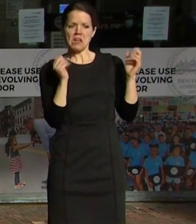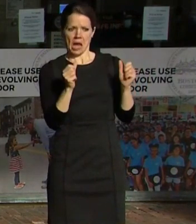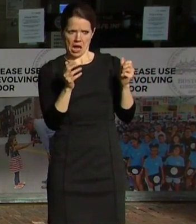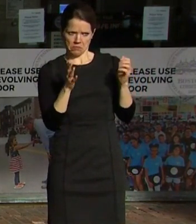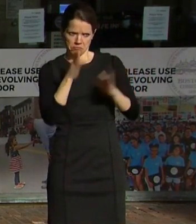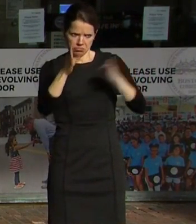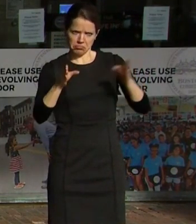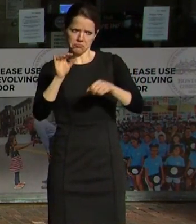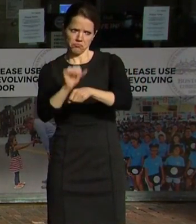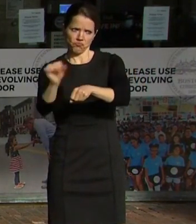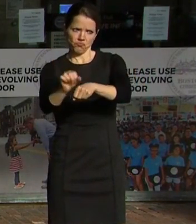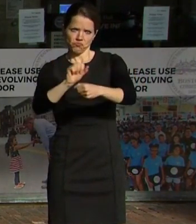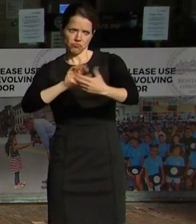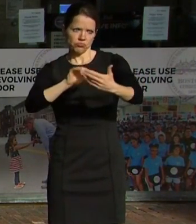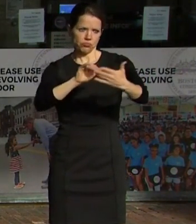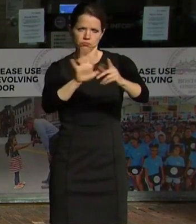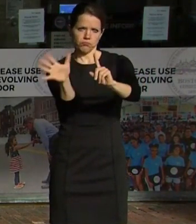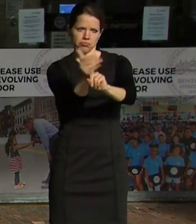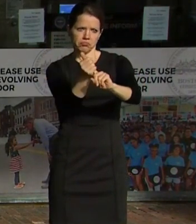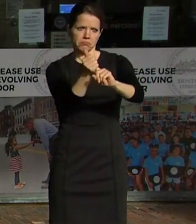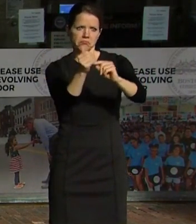SUPPLIED WITH PPE SO THEY CAN